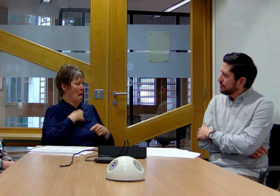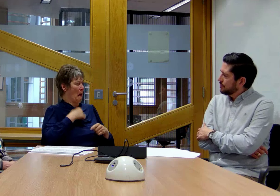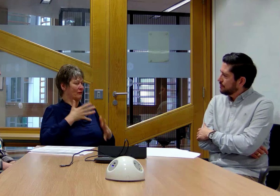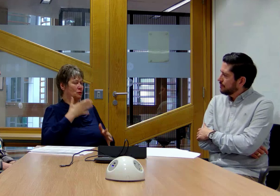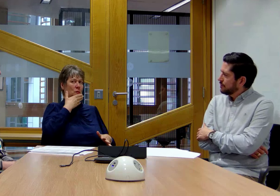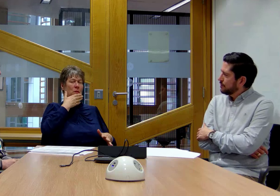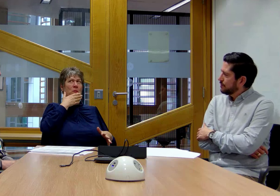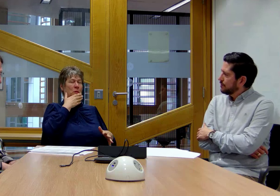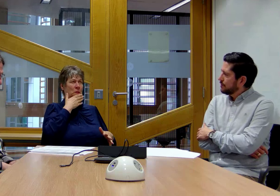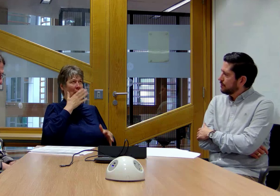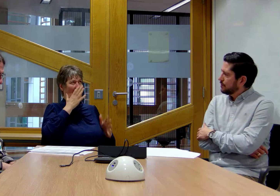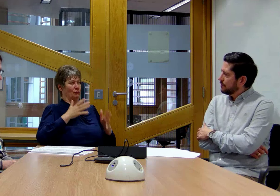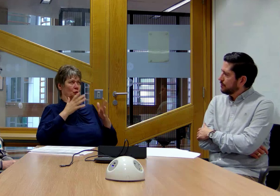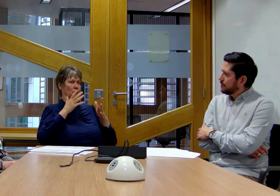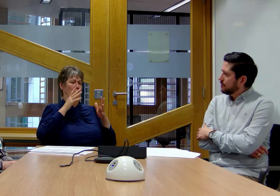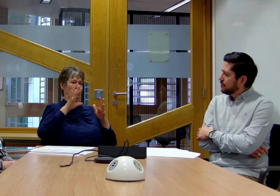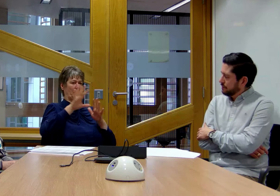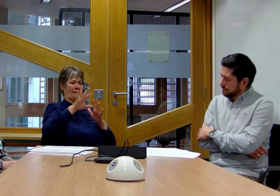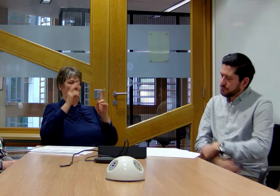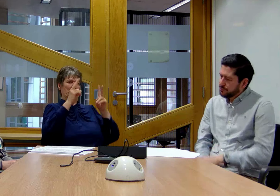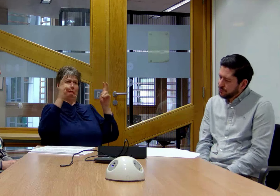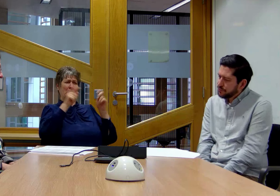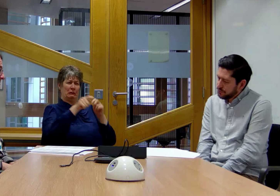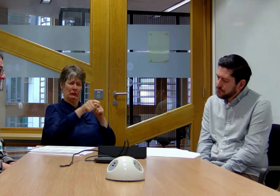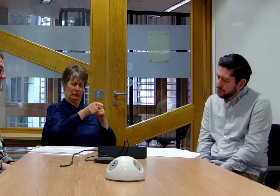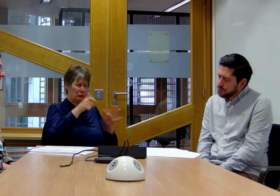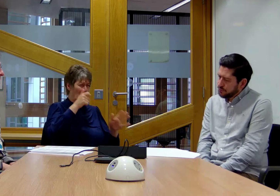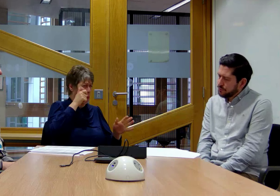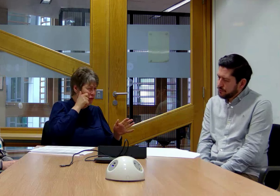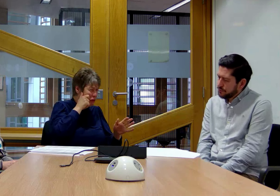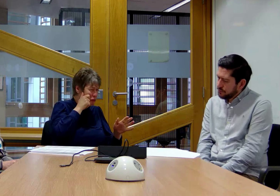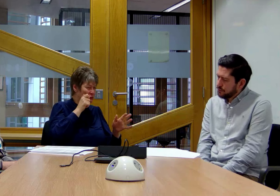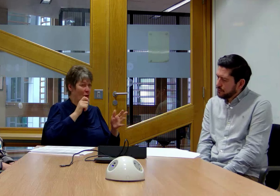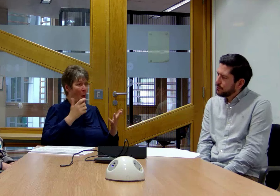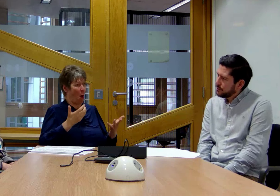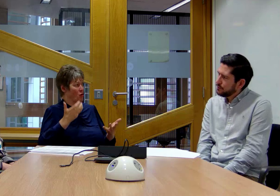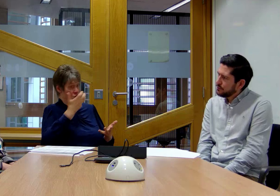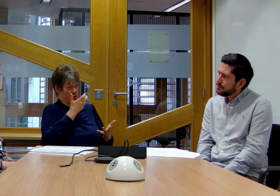And for something like that, you have to be sure that you use a term that is maybe not